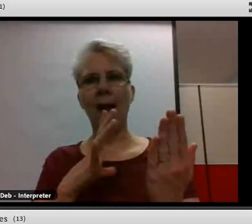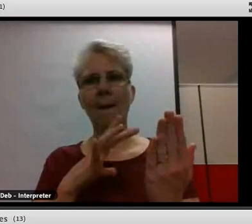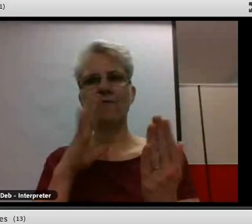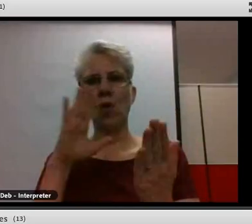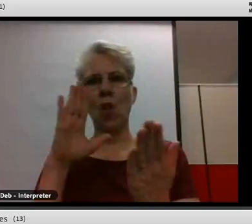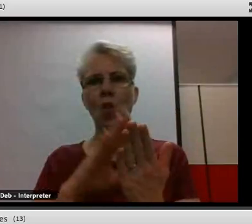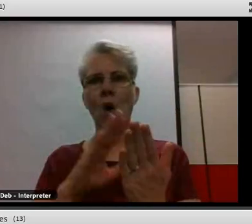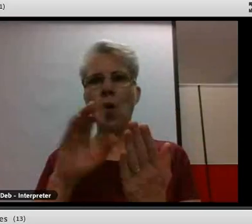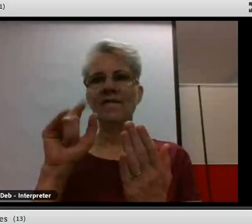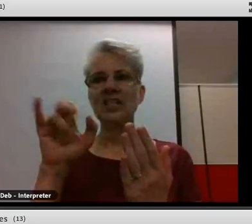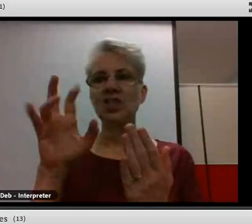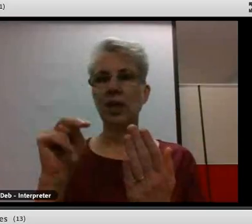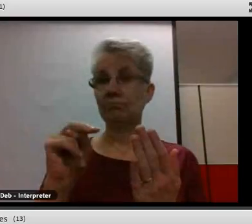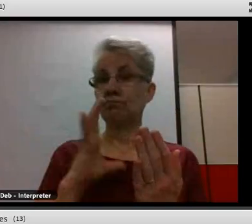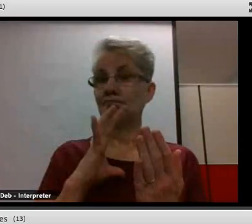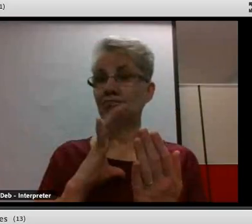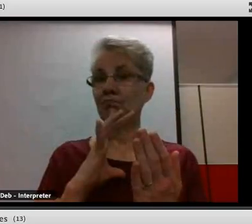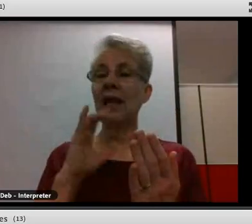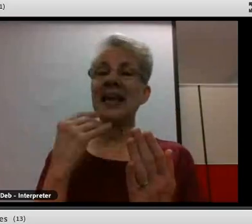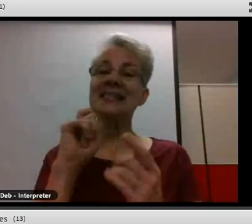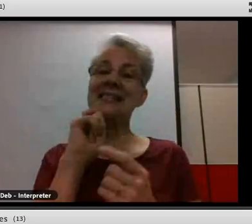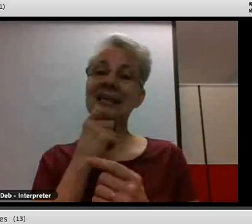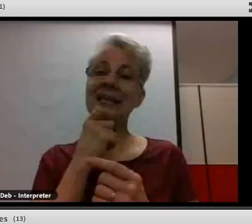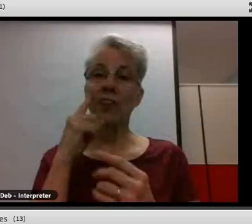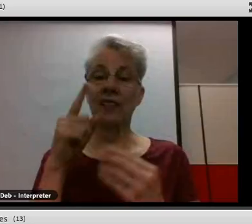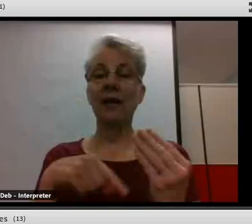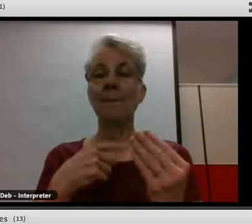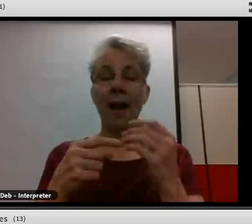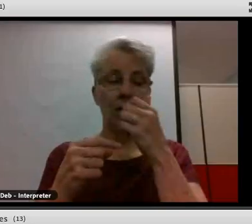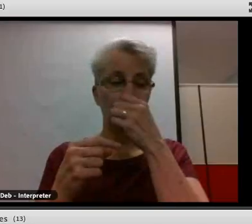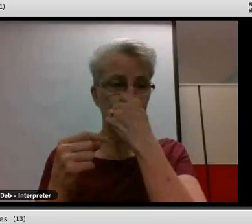because you've built this beautiful website, and then you look at it, and you're like, "Oh, yep,